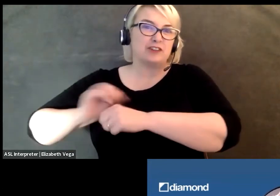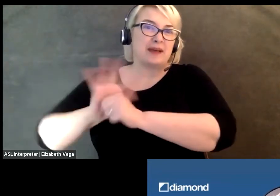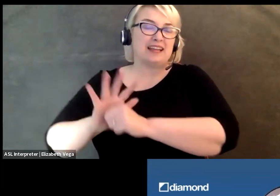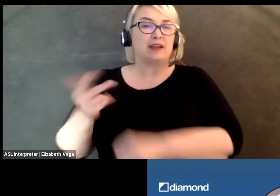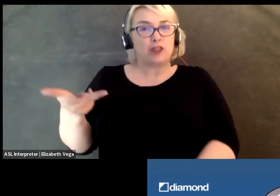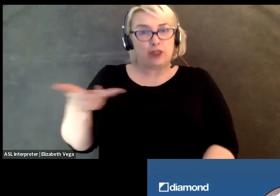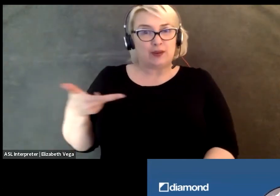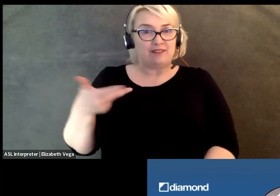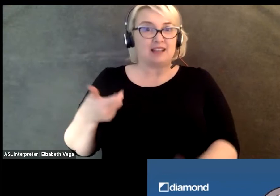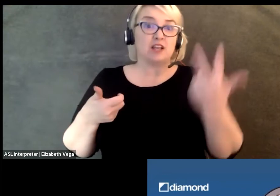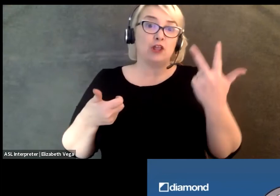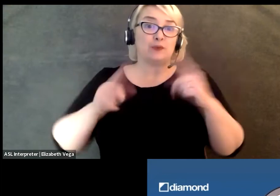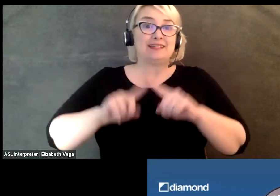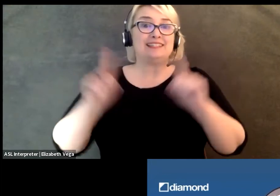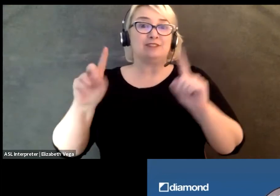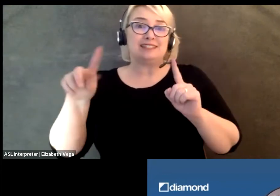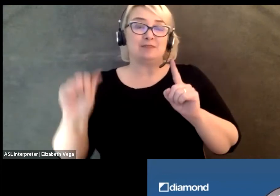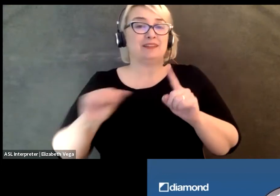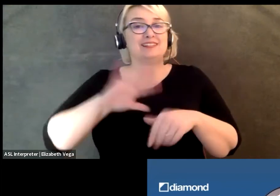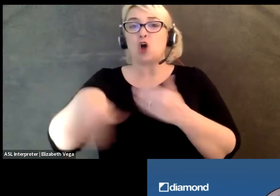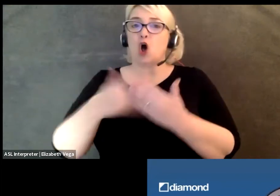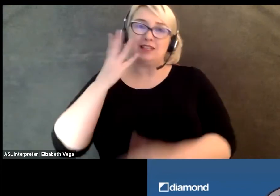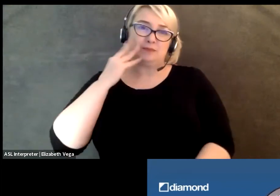All of us ran into a barrier with that one process.